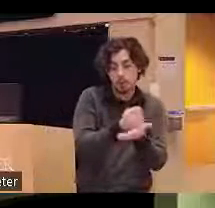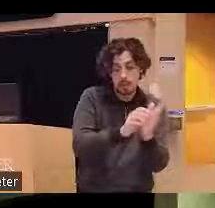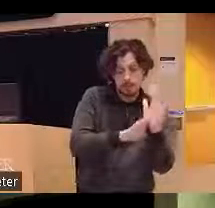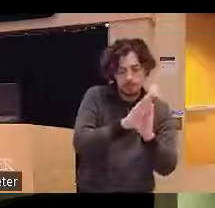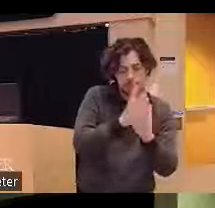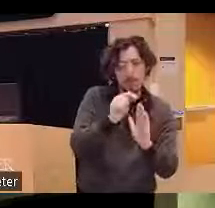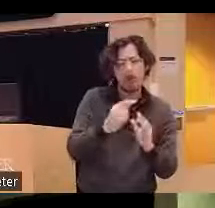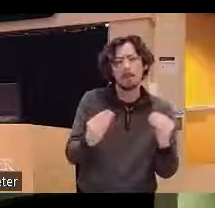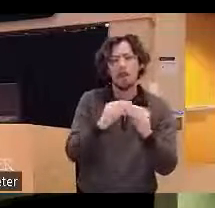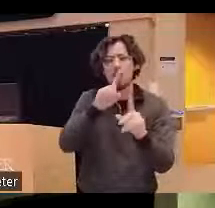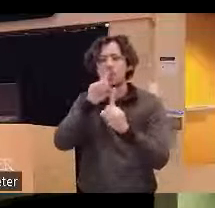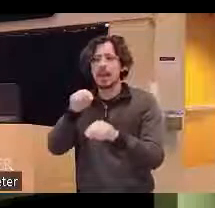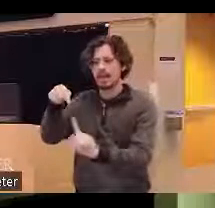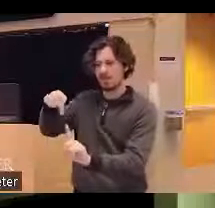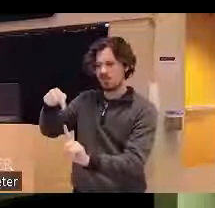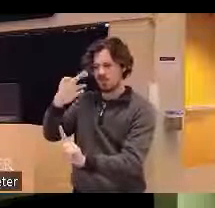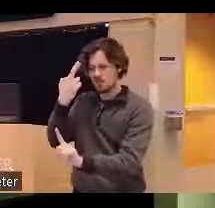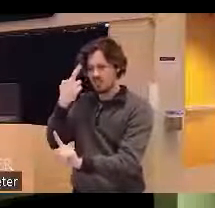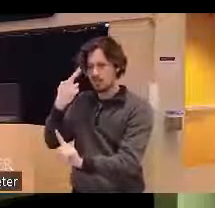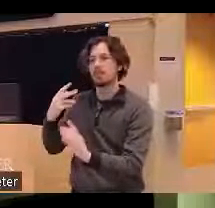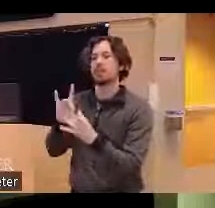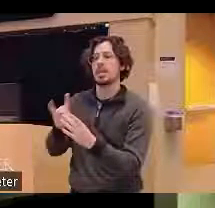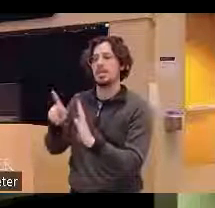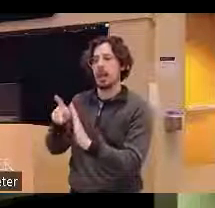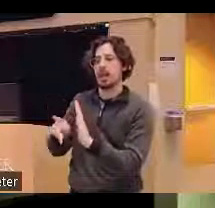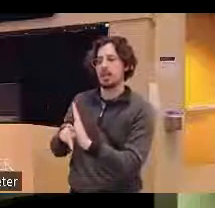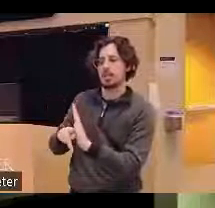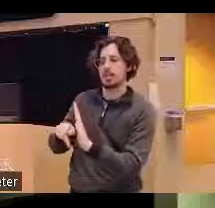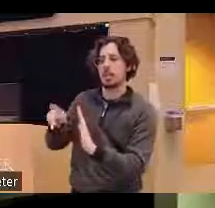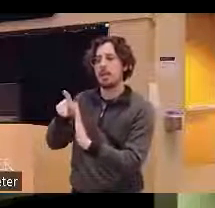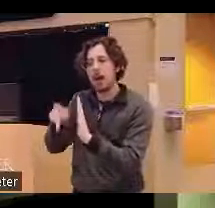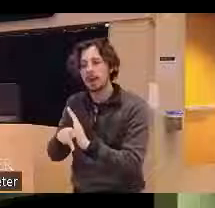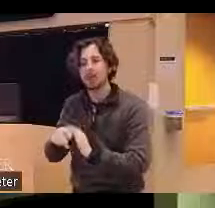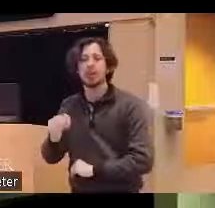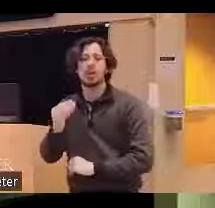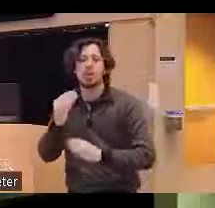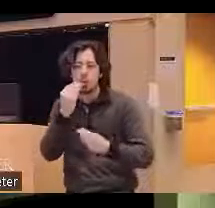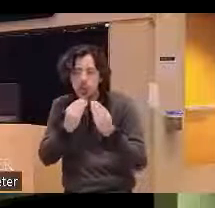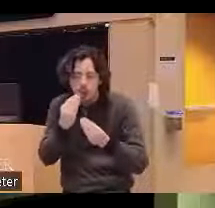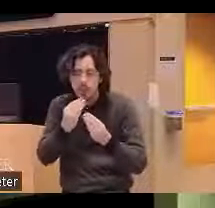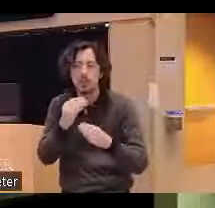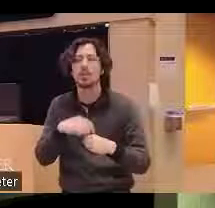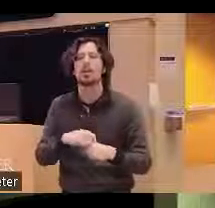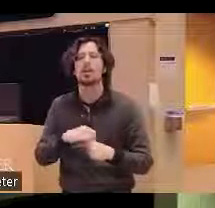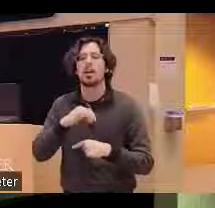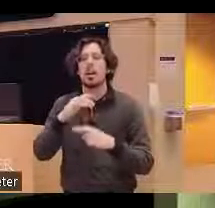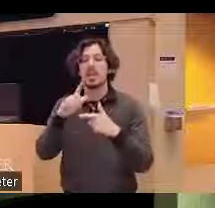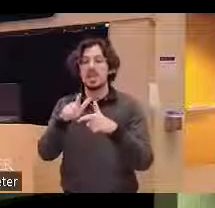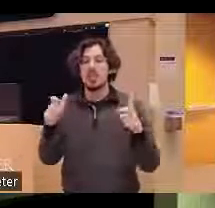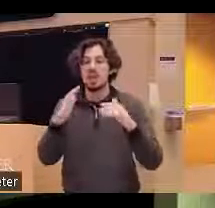our answer might be in policy okay in nutrition you know when we get to the big preventive piece